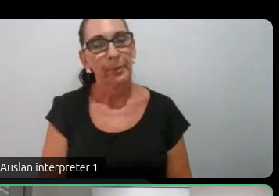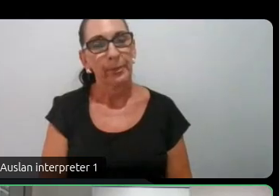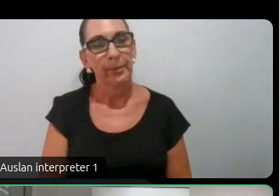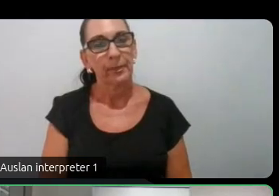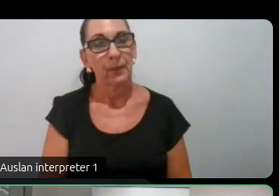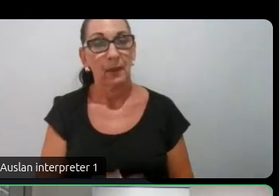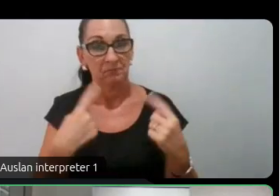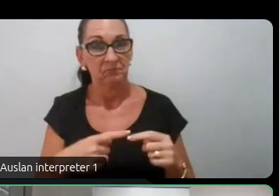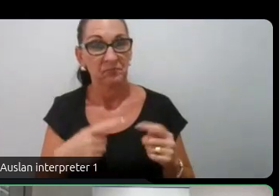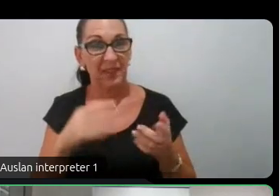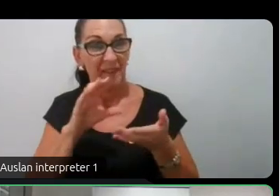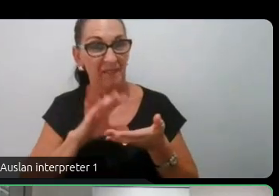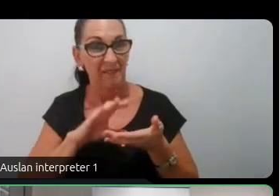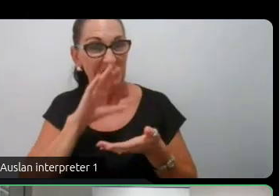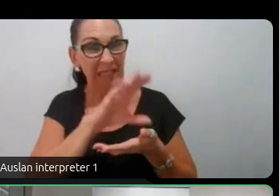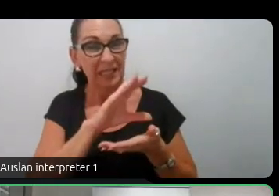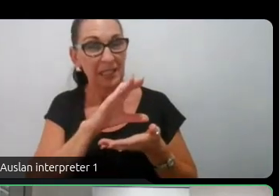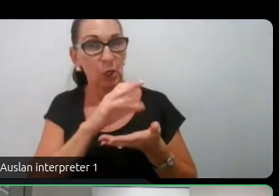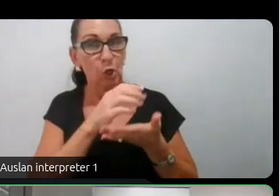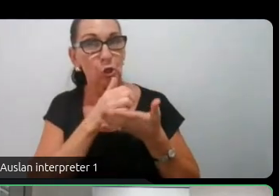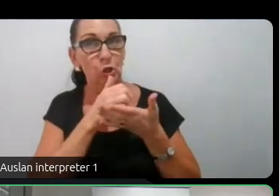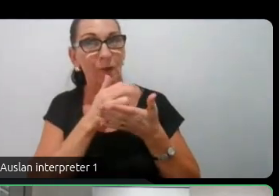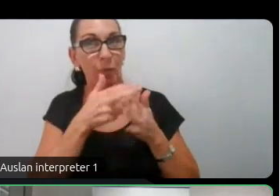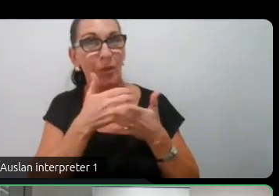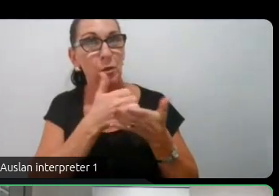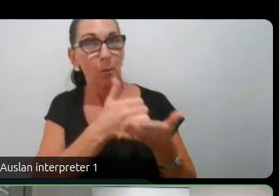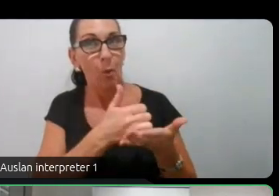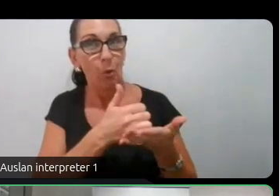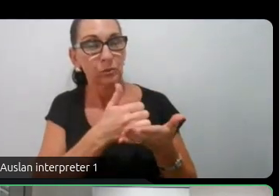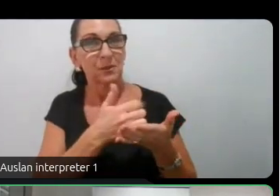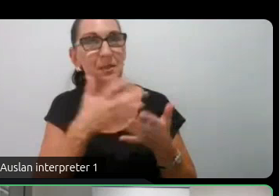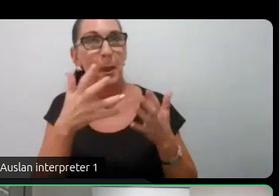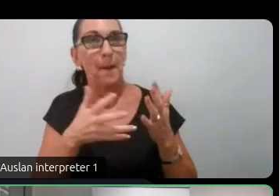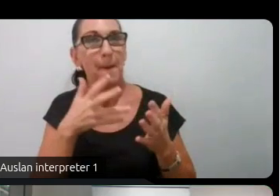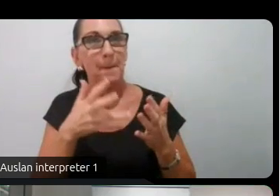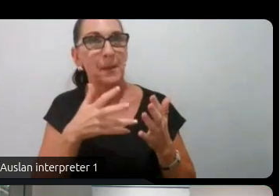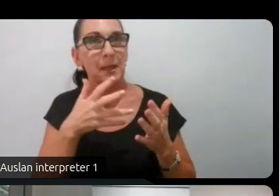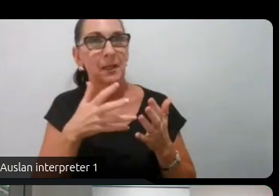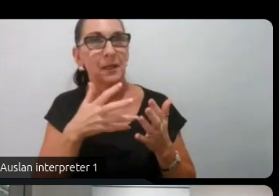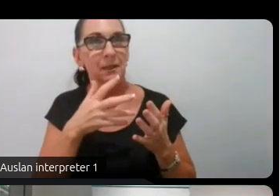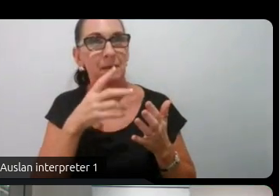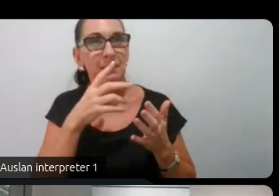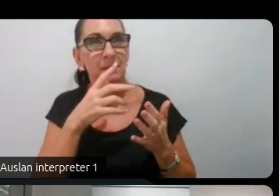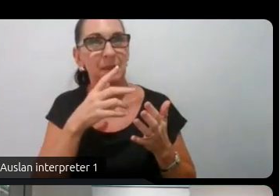the support you're you're seeking would it be is it necessary to minimize risks to the well-being